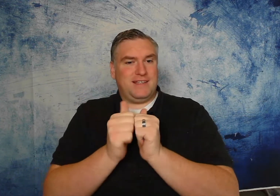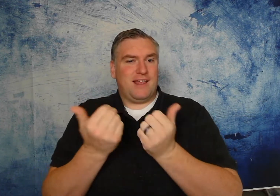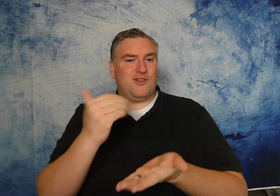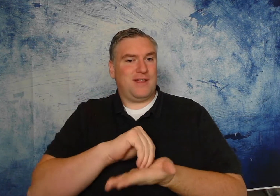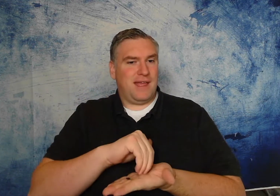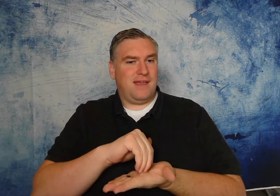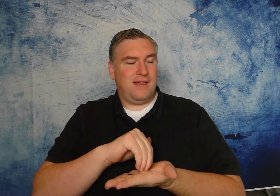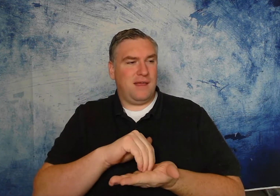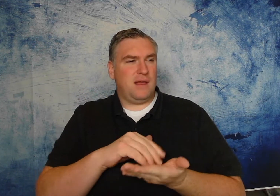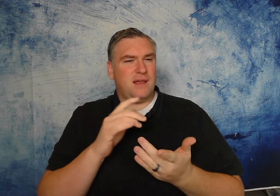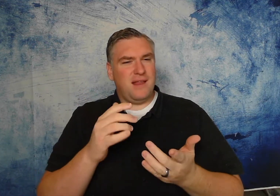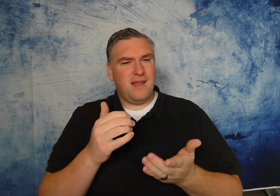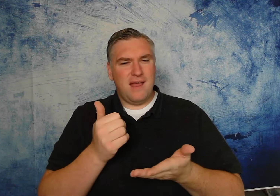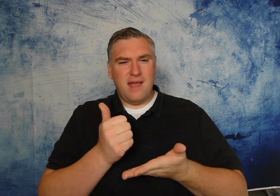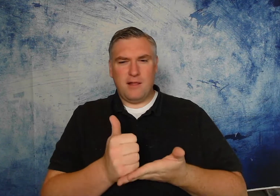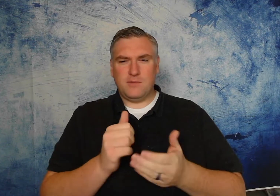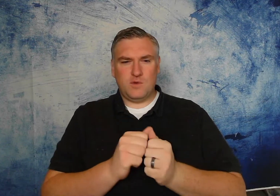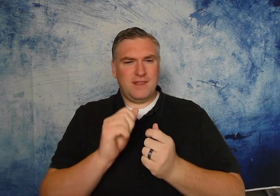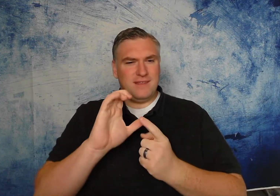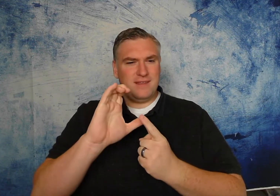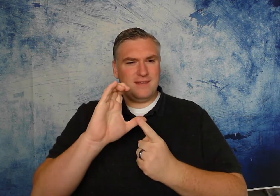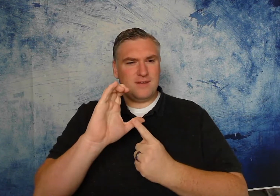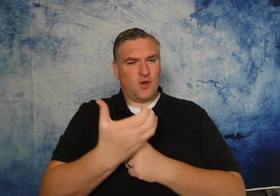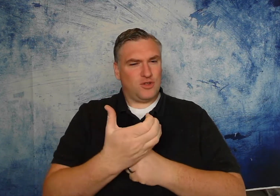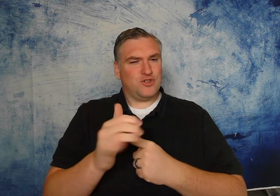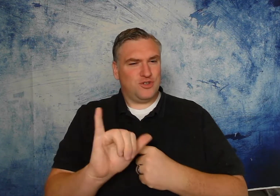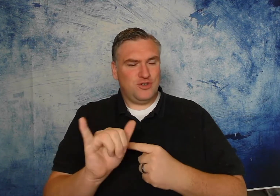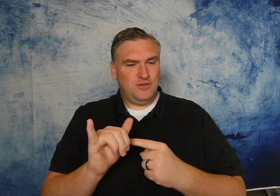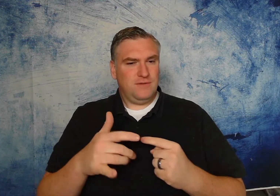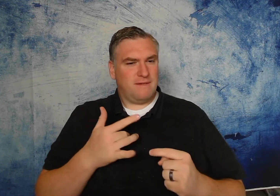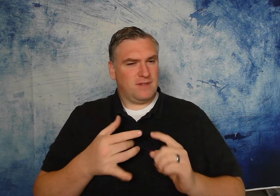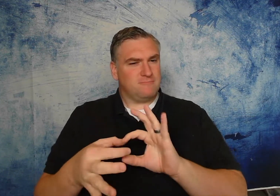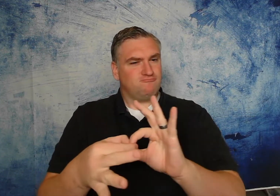before you leave for the day read it together again. This also helps also with classroom